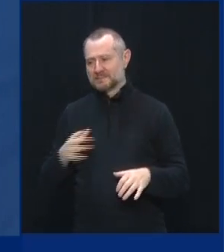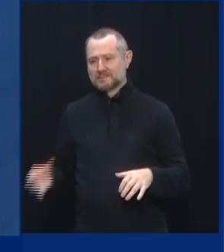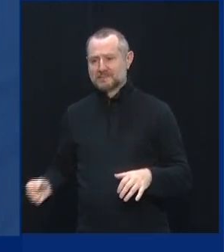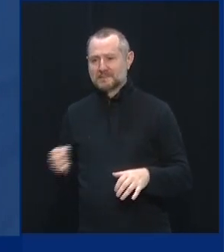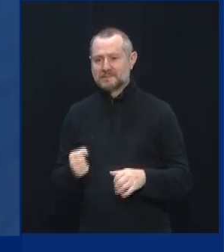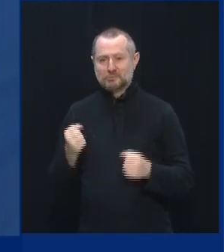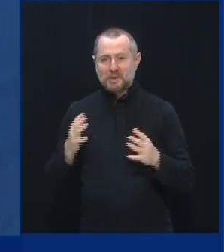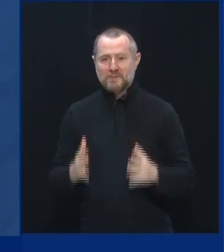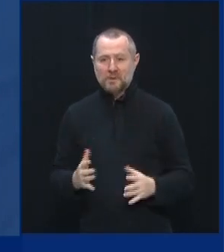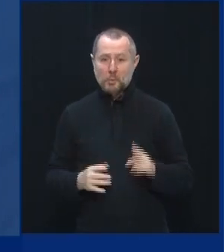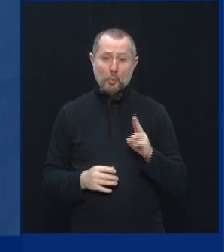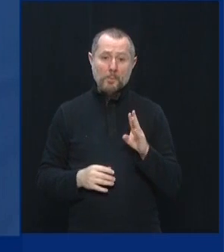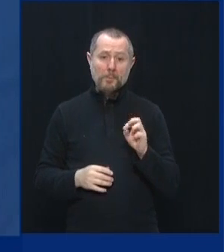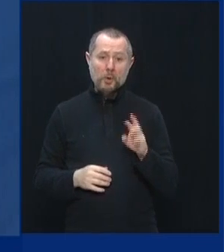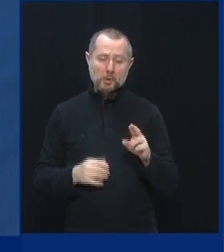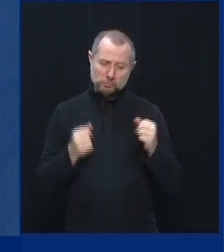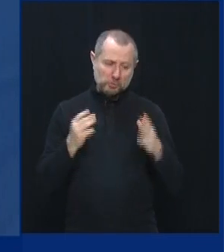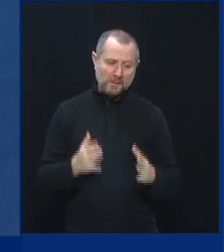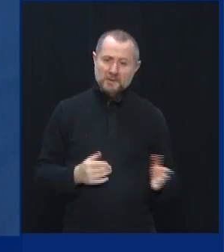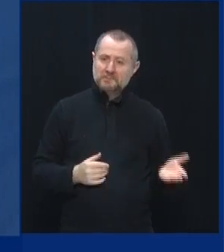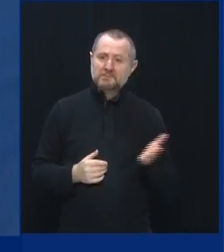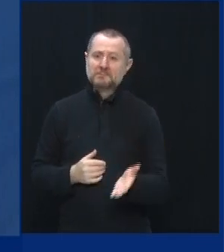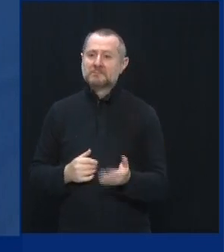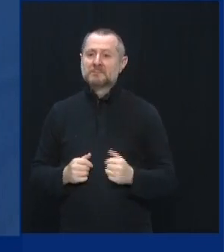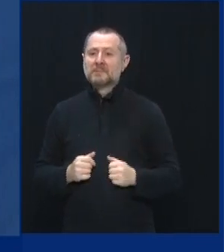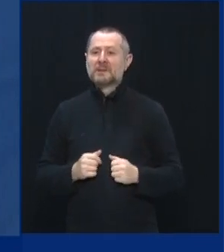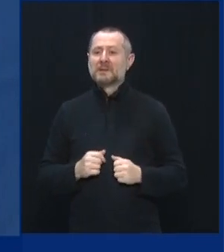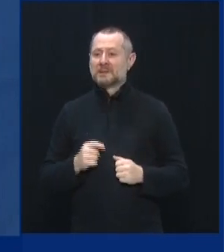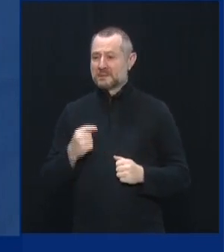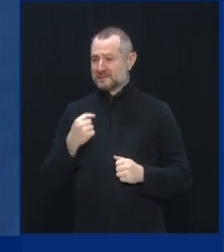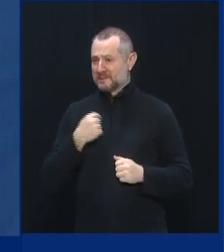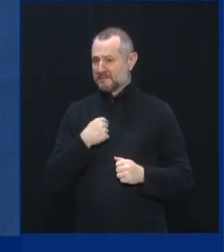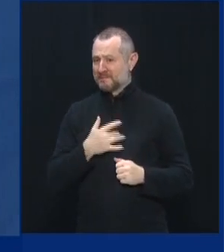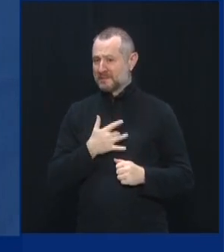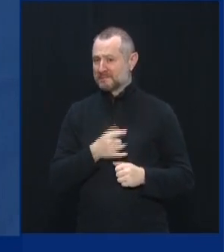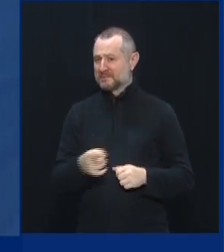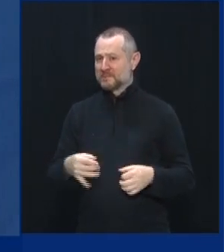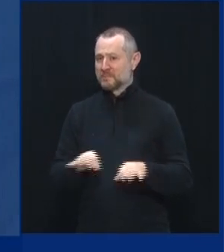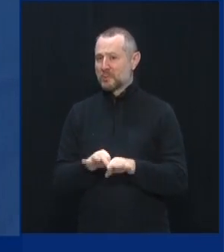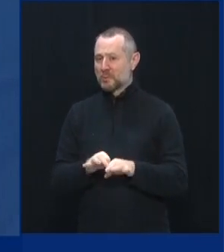MORE, AND THEY BELIEVE IN THEIR LOCAL CIRCUMSTANCE THEY WANT TO PRIORITIZE TAXI DRIVERS, UBER